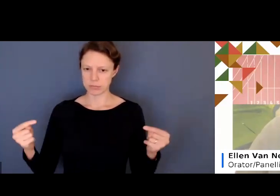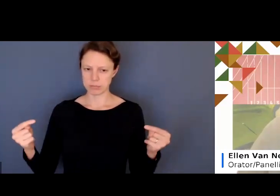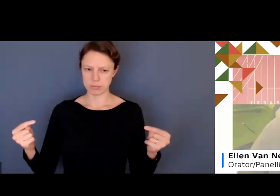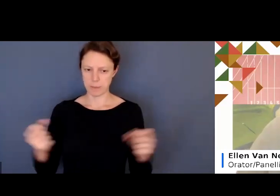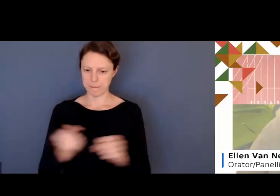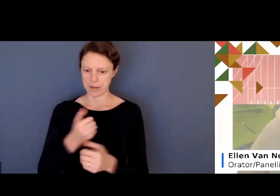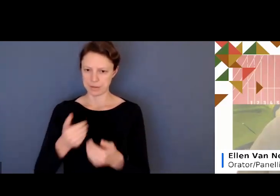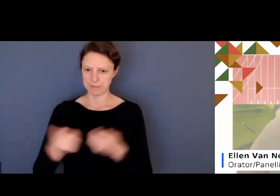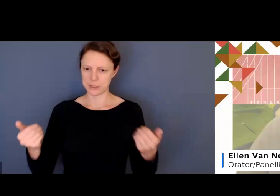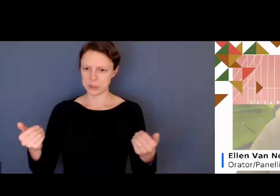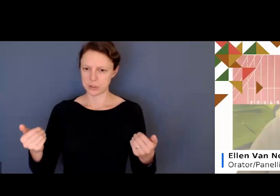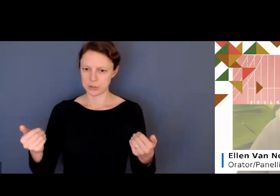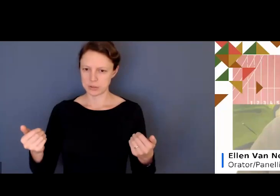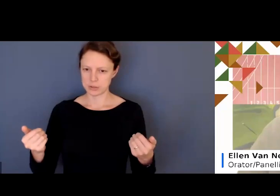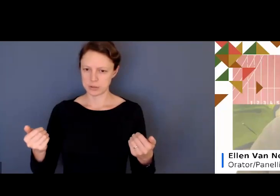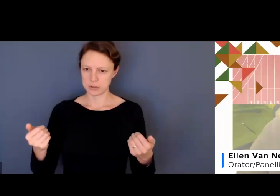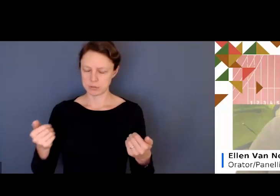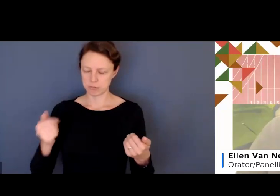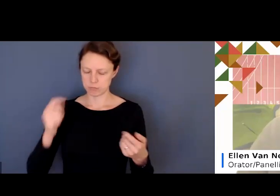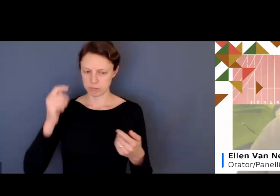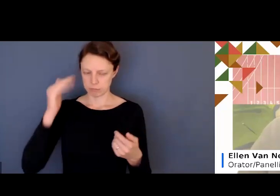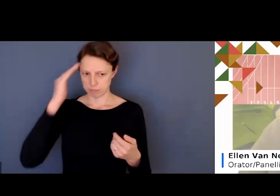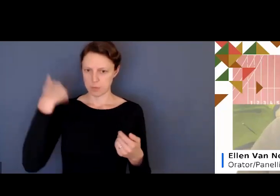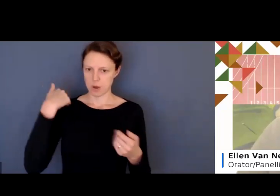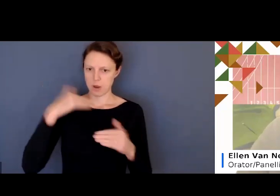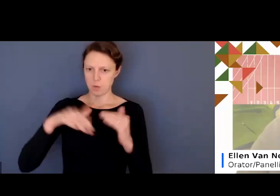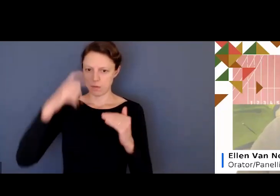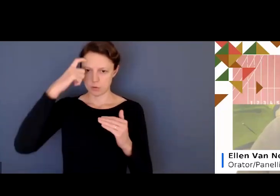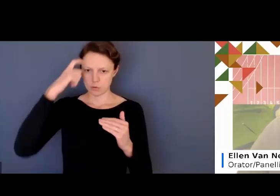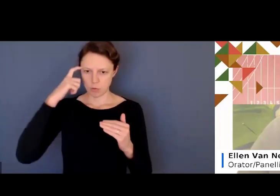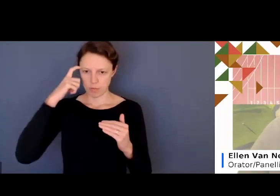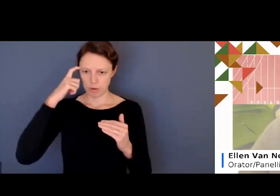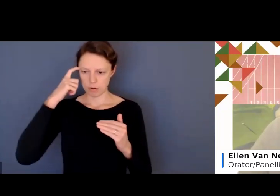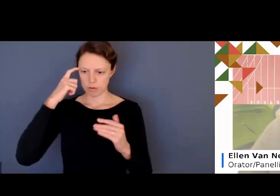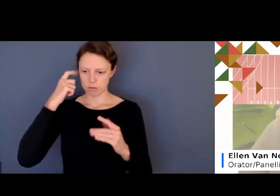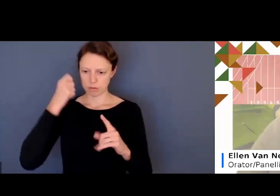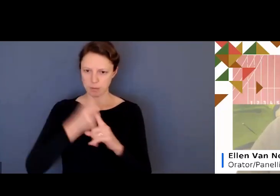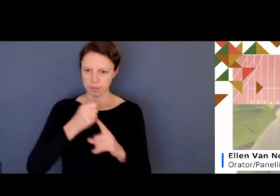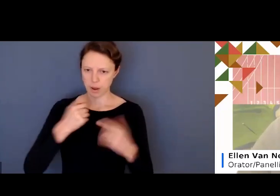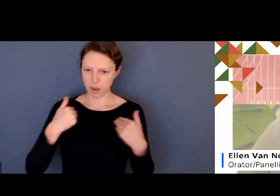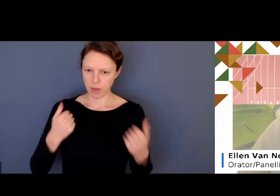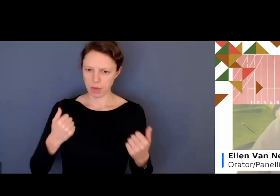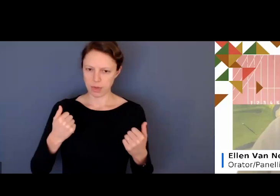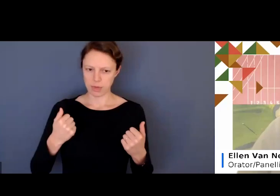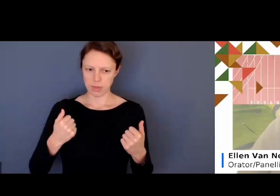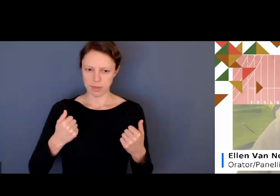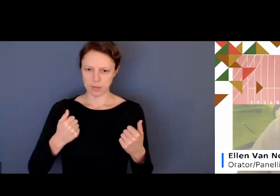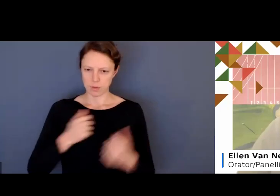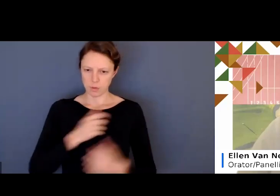It impacts on health, wellbeing, self-worth and agency.